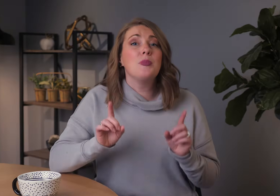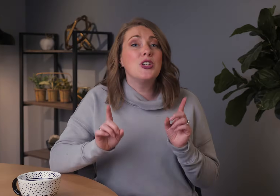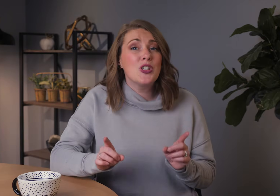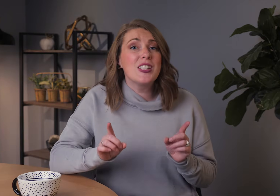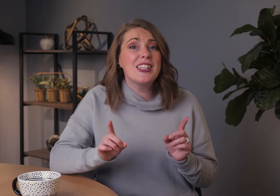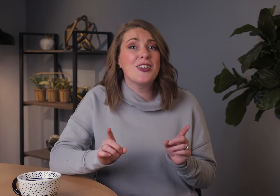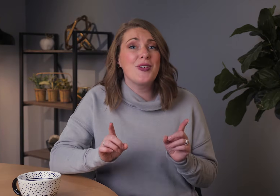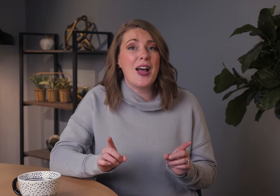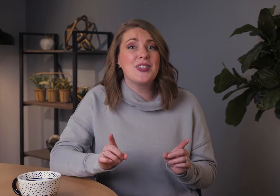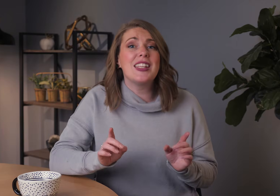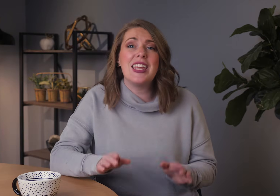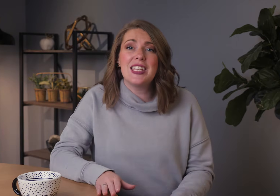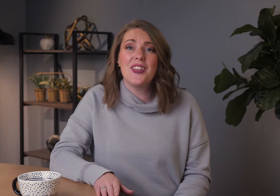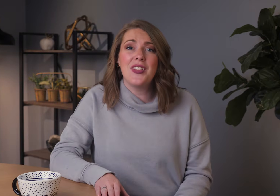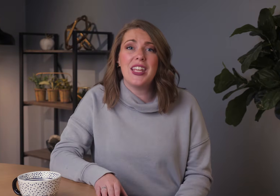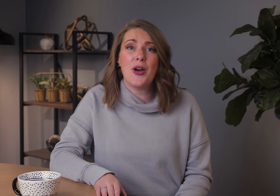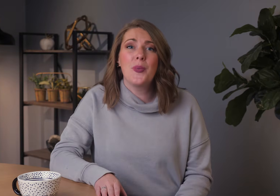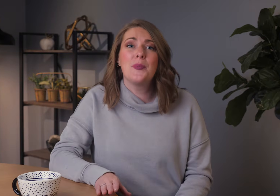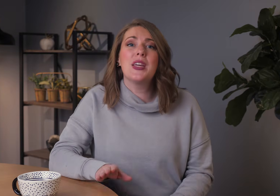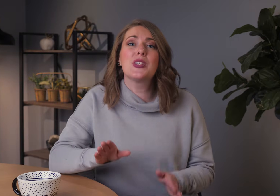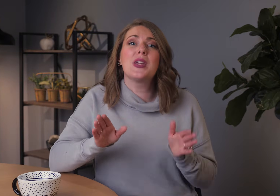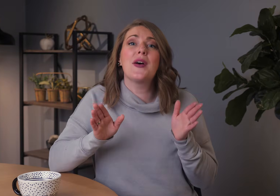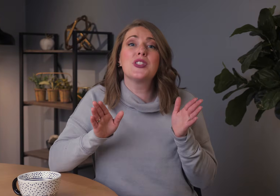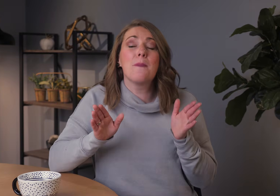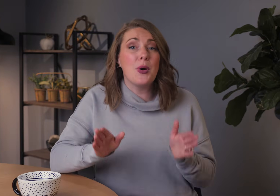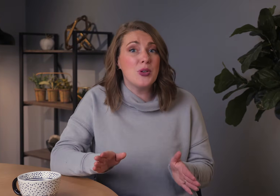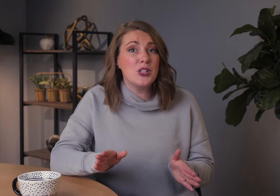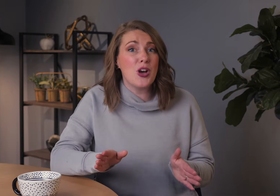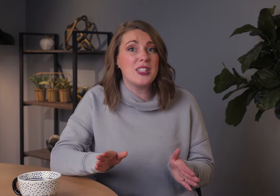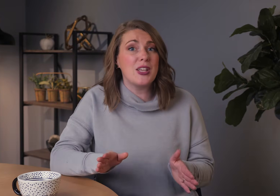Be sure to stick around to the end of the video, because we have some bonus content